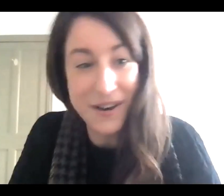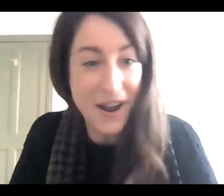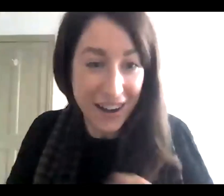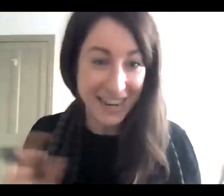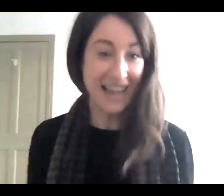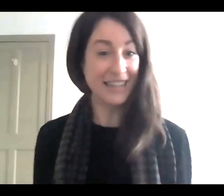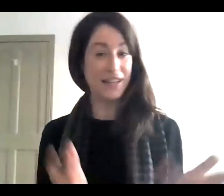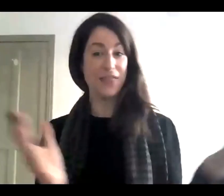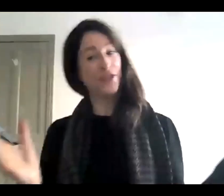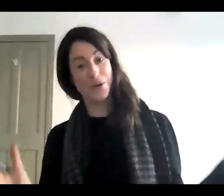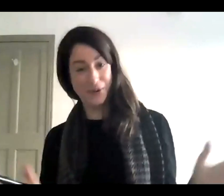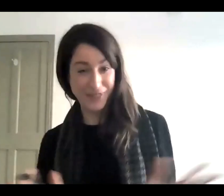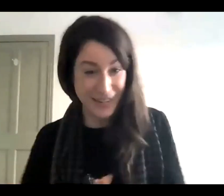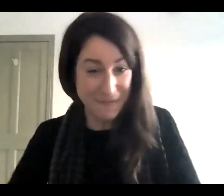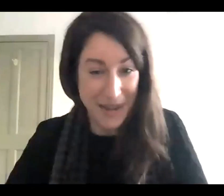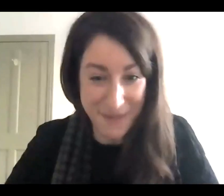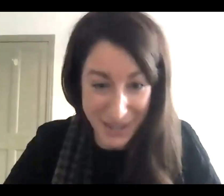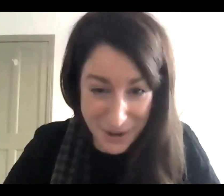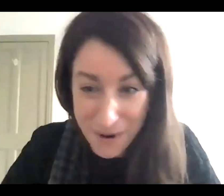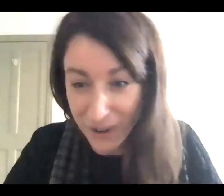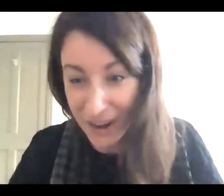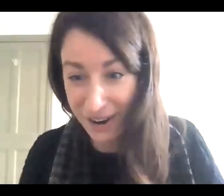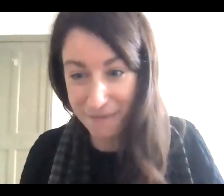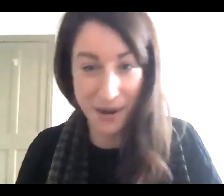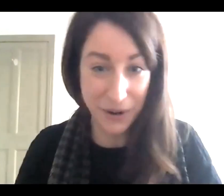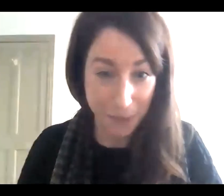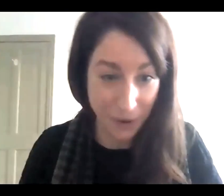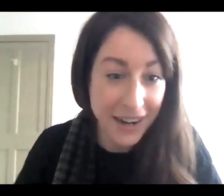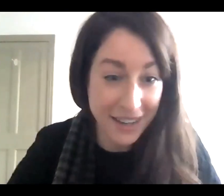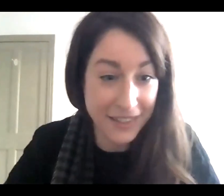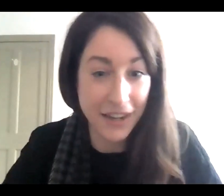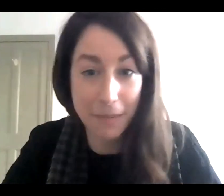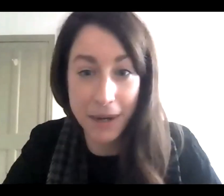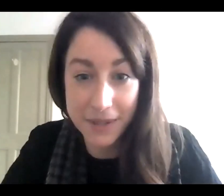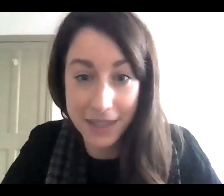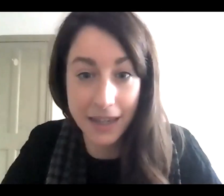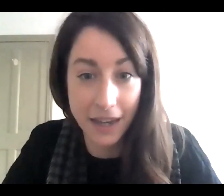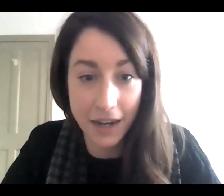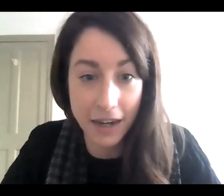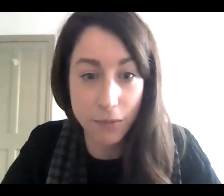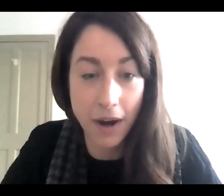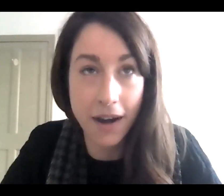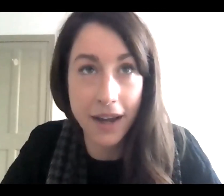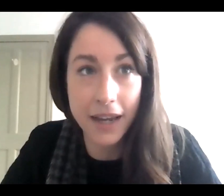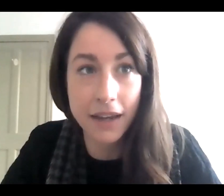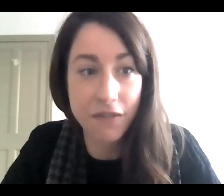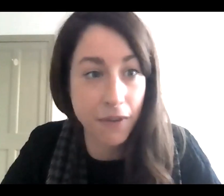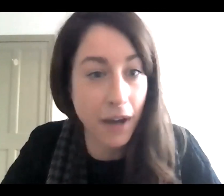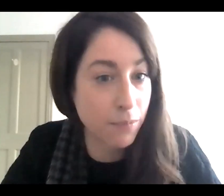not as enthused as maybe you all are about her work. At the time, I was thinking, I found